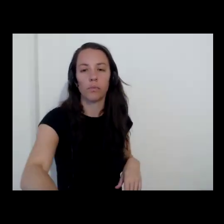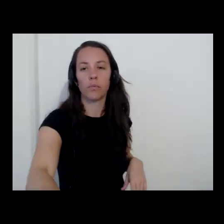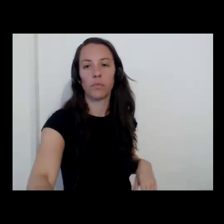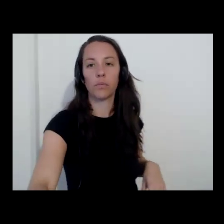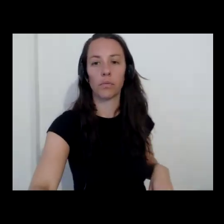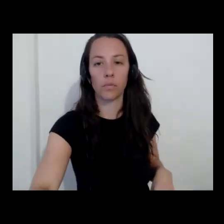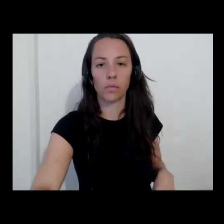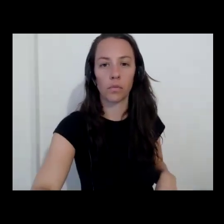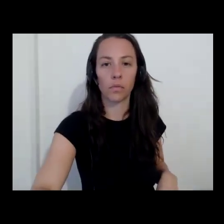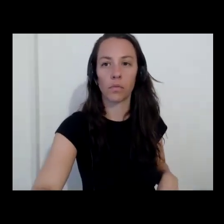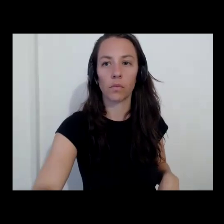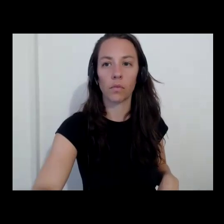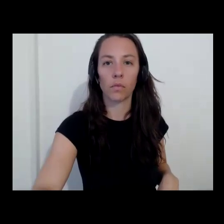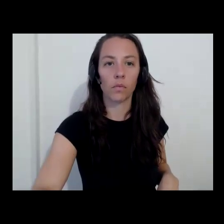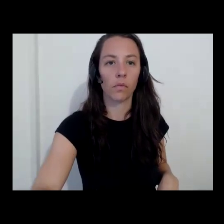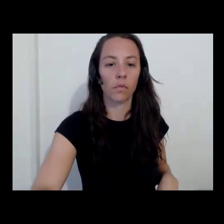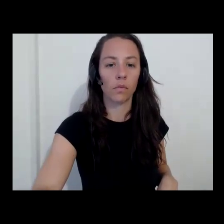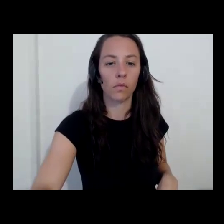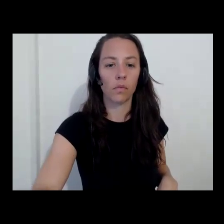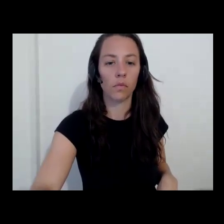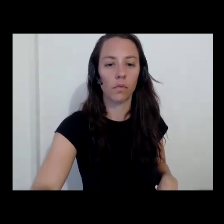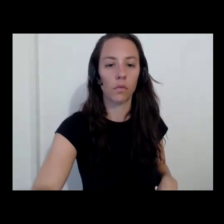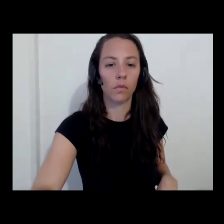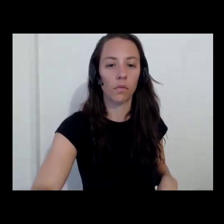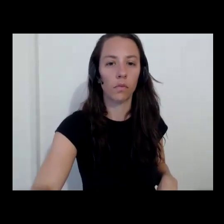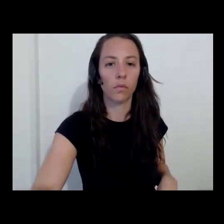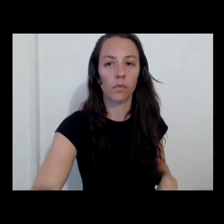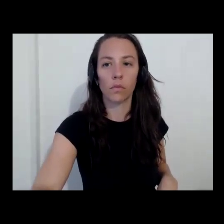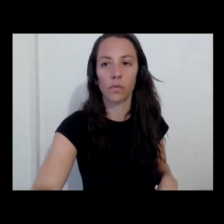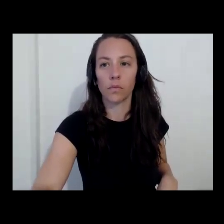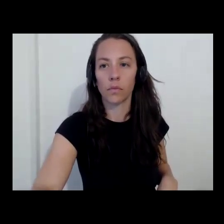So as mentioned there are so many different options from working within a creative specific